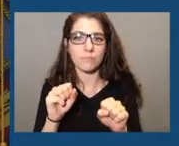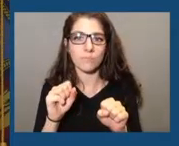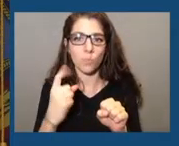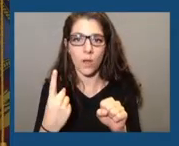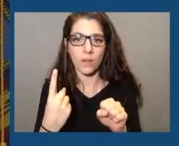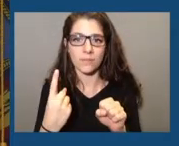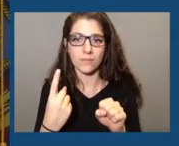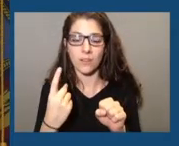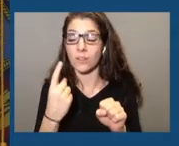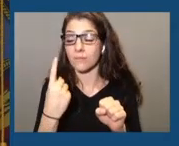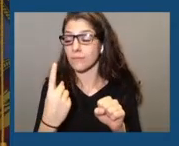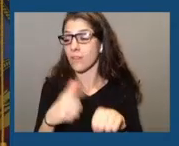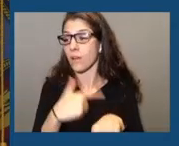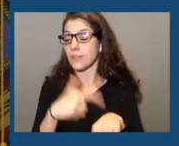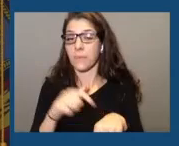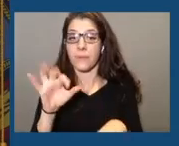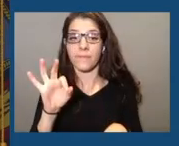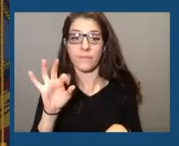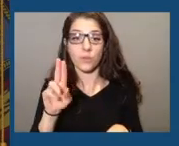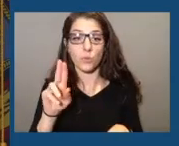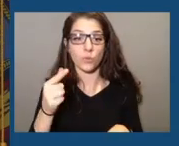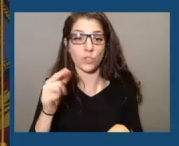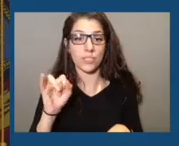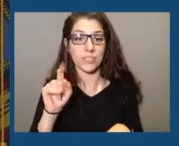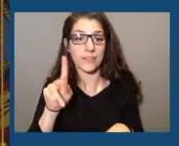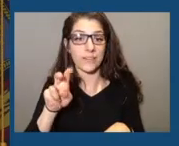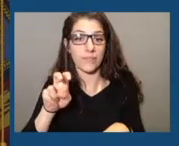longtime fugitive on Long Island, the Gugo Beach, murderers